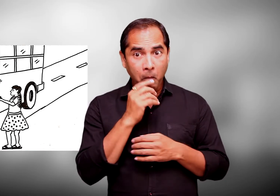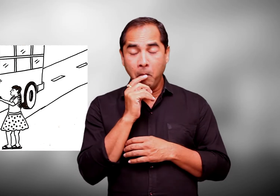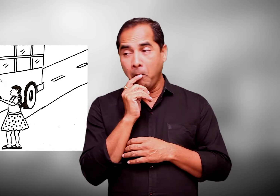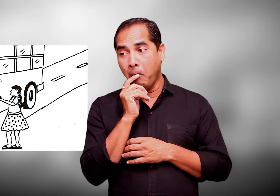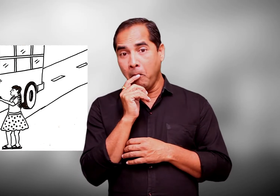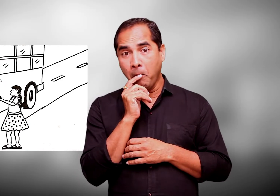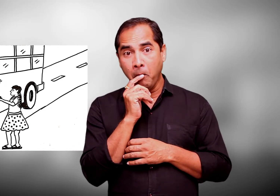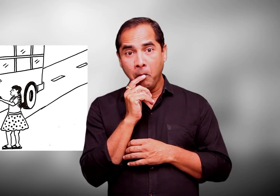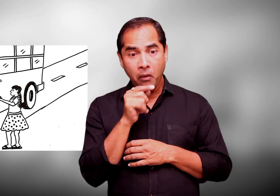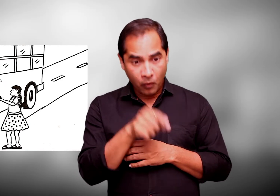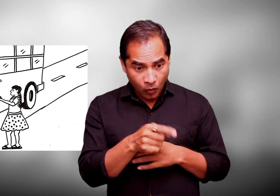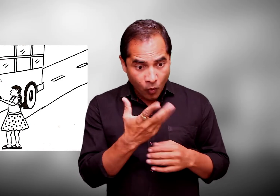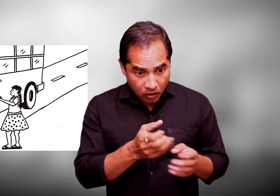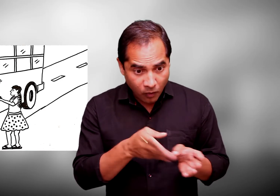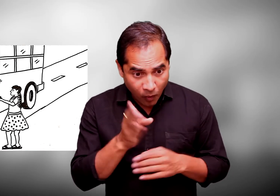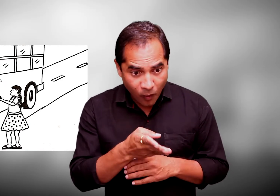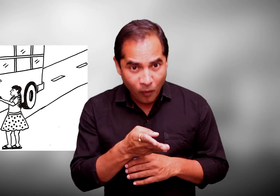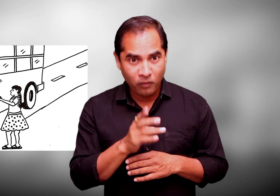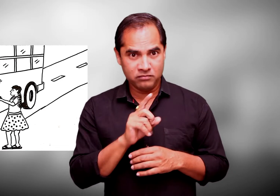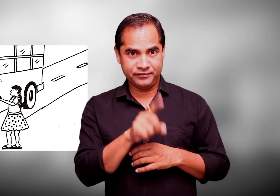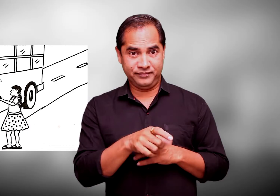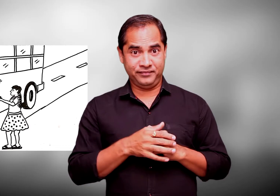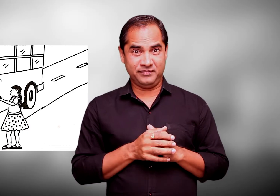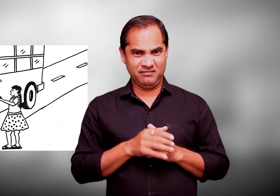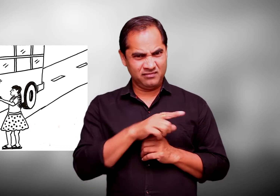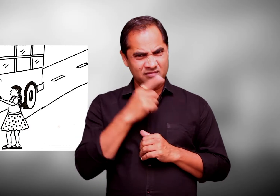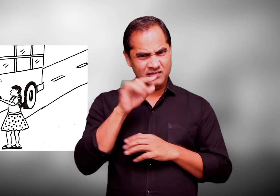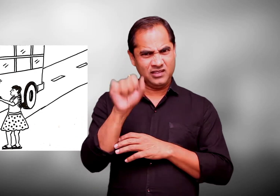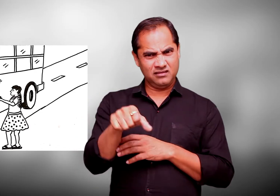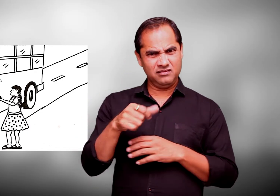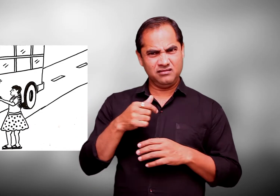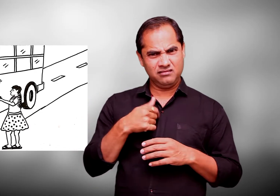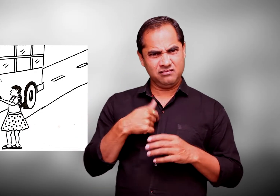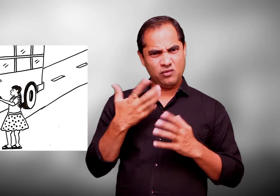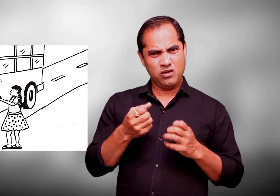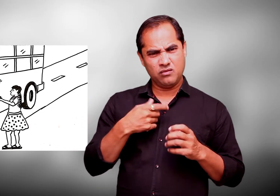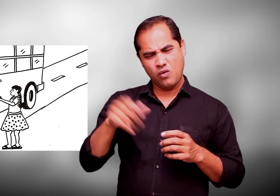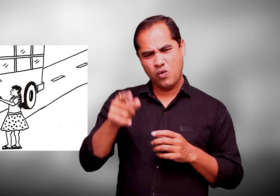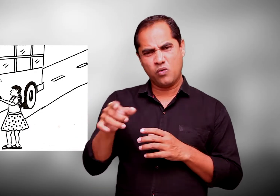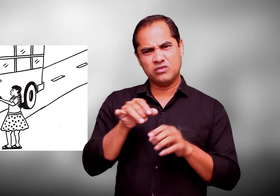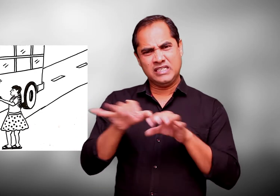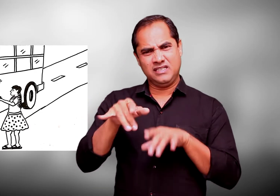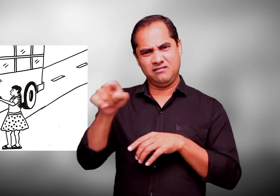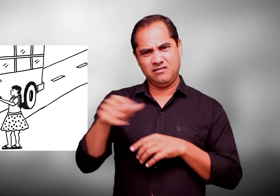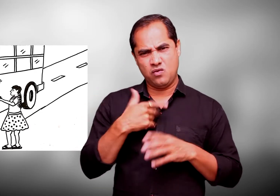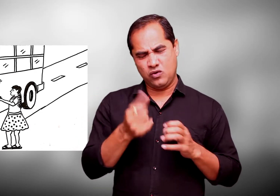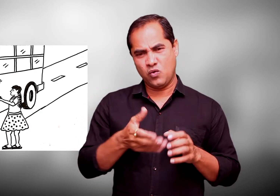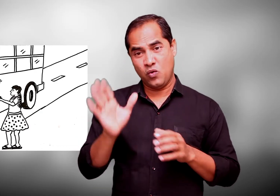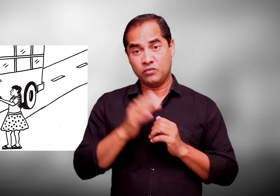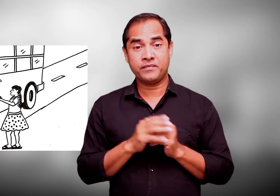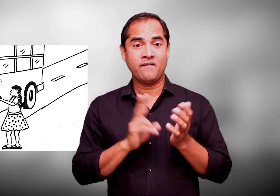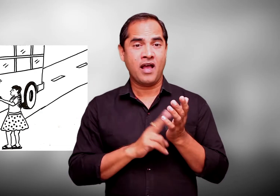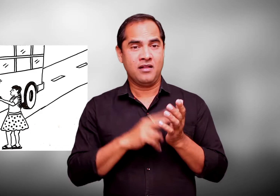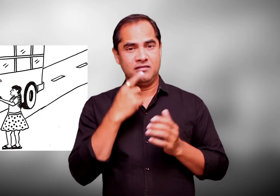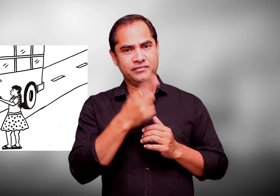'Yes, I simply have to go to the town', said Valli, still standing outside the